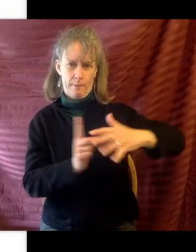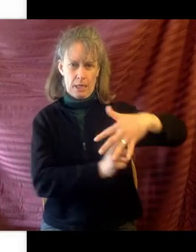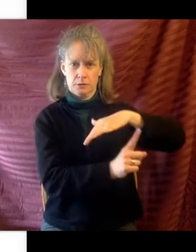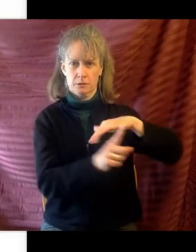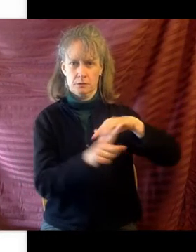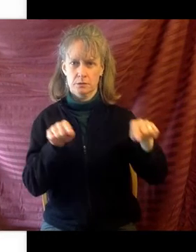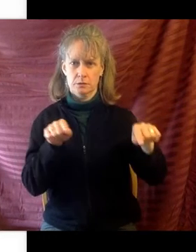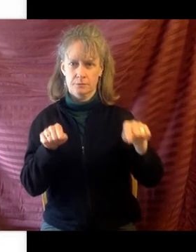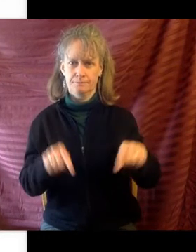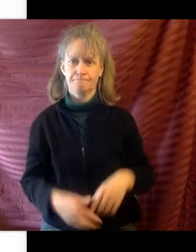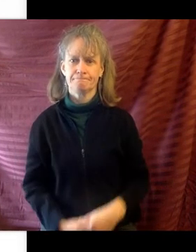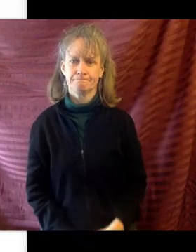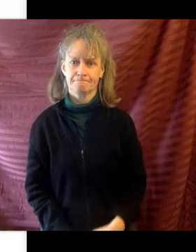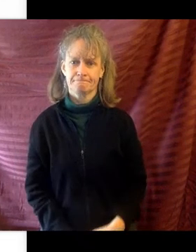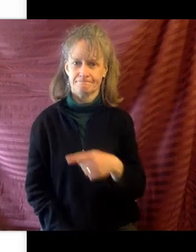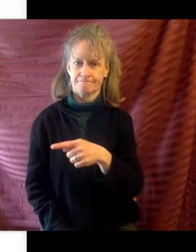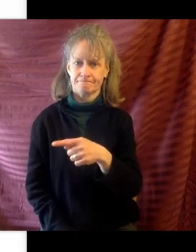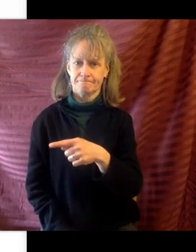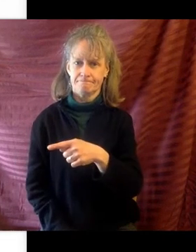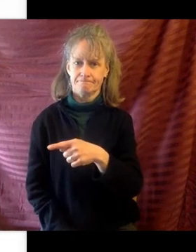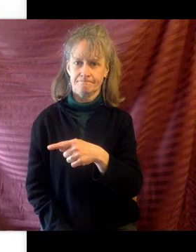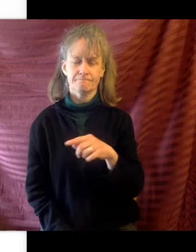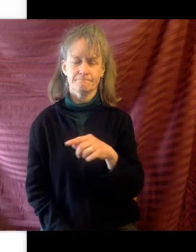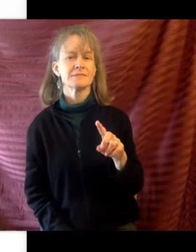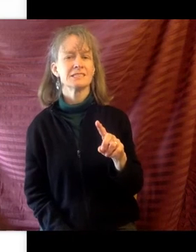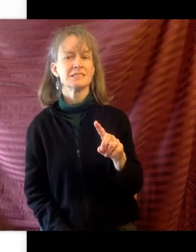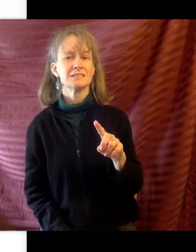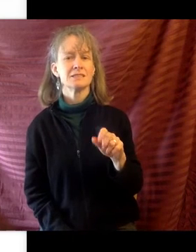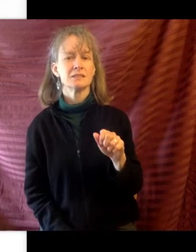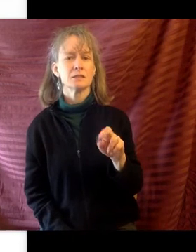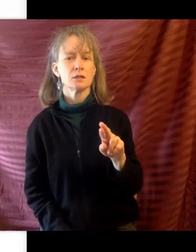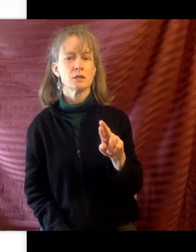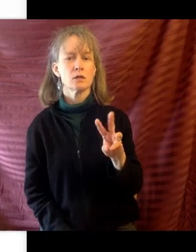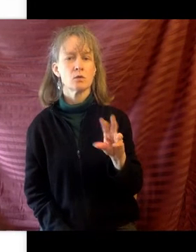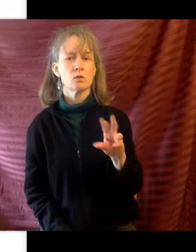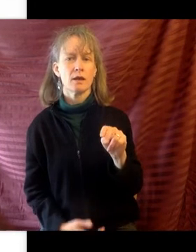Darwin observed fossil and geologic evidence supporting an ancient earth.